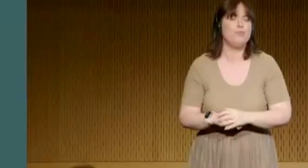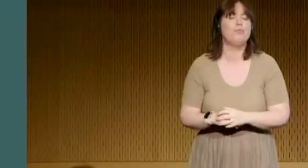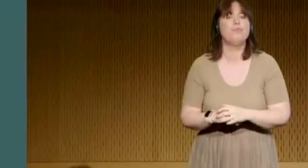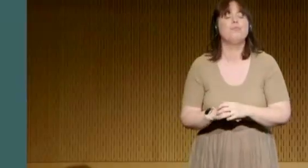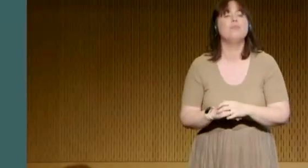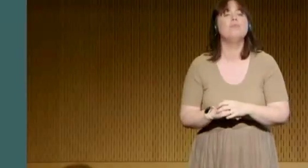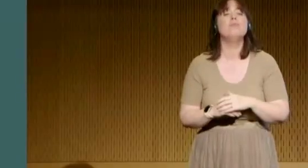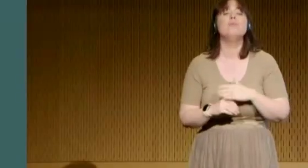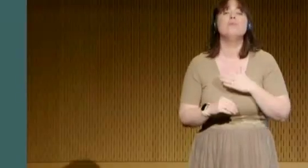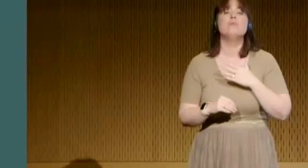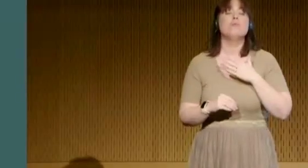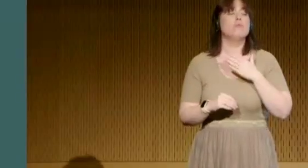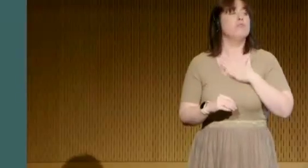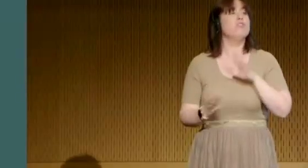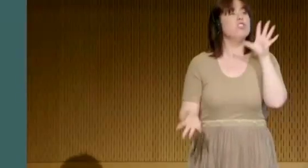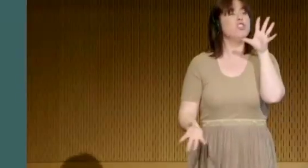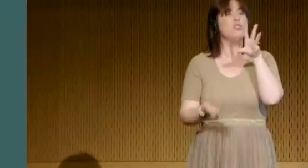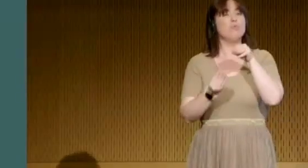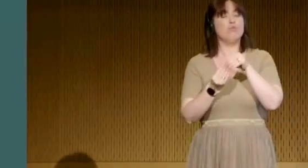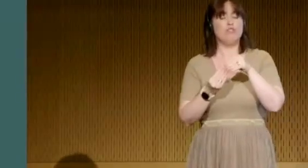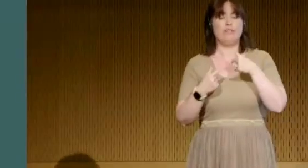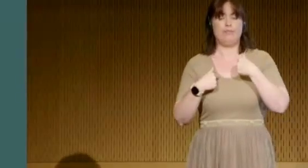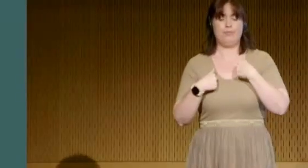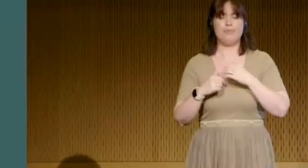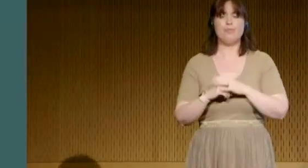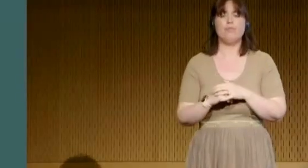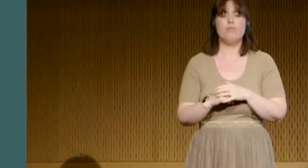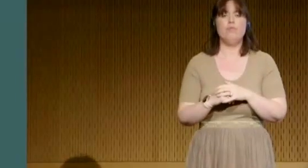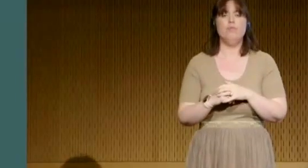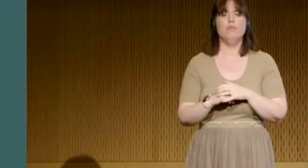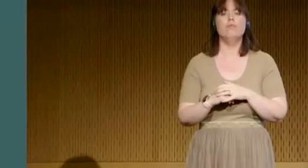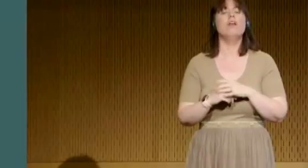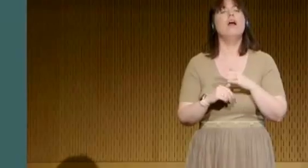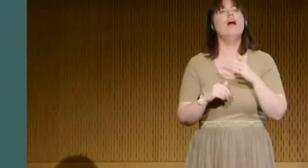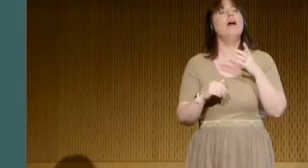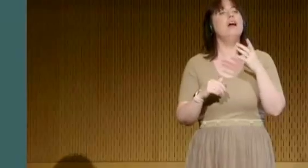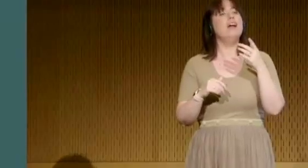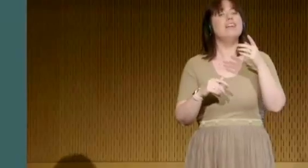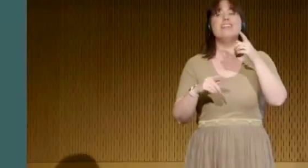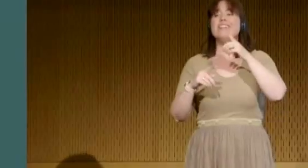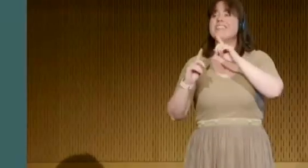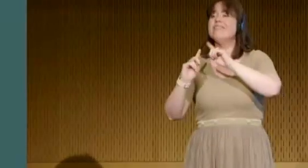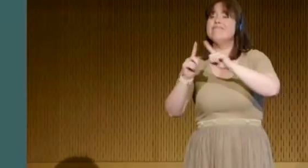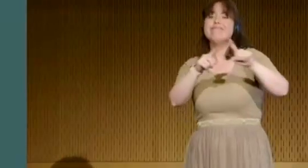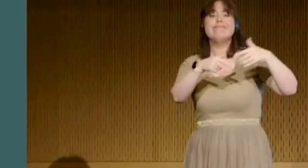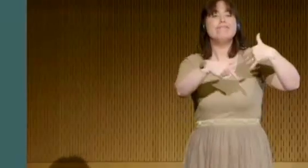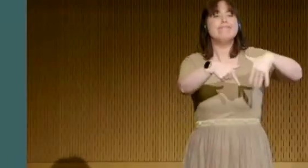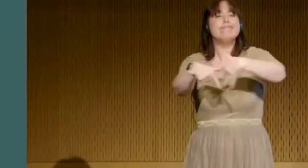I would say like really incorporating diversity it has just brought so much richness into the